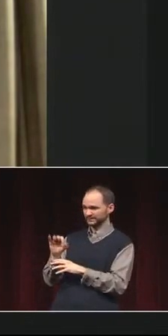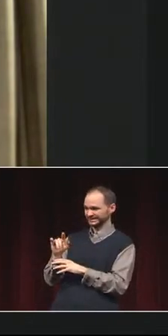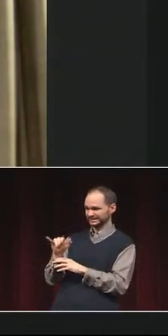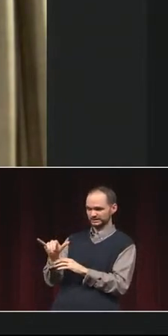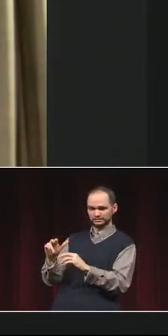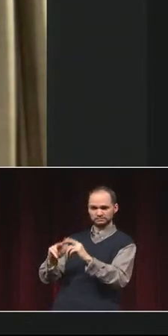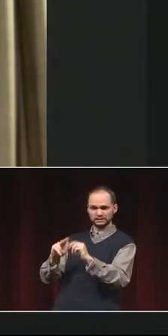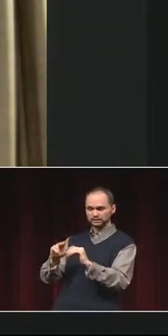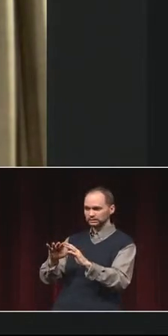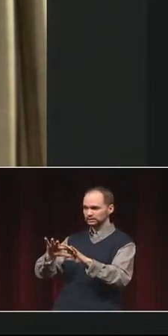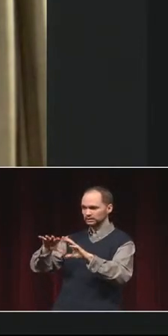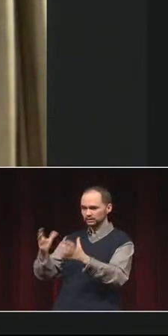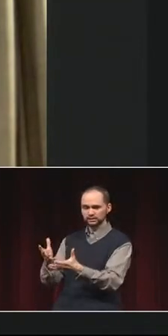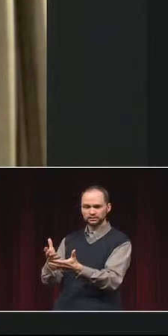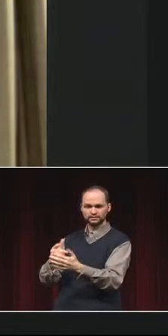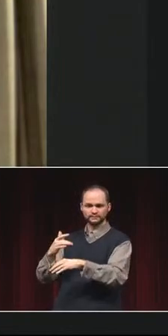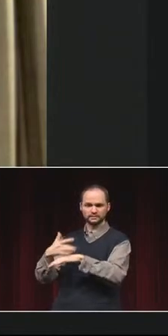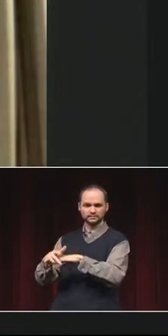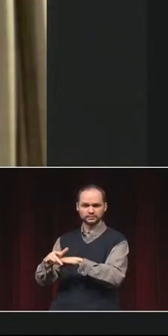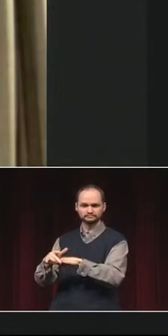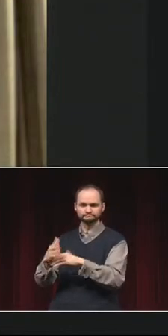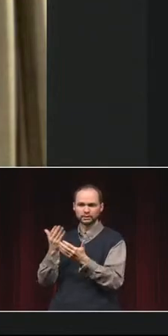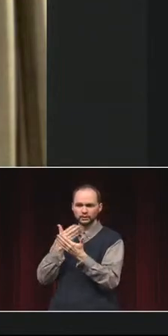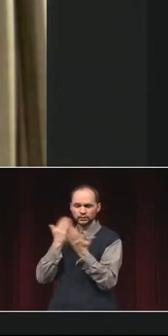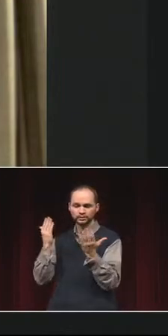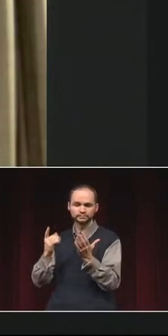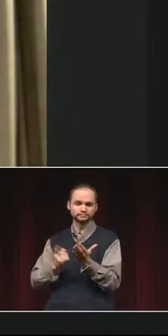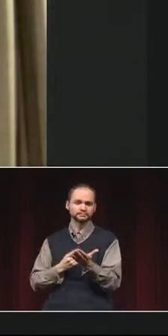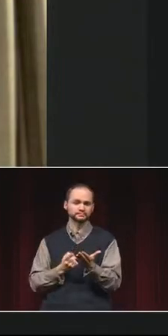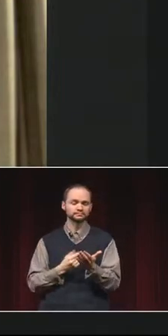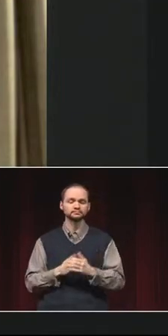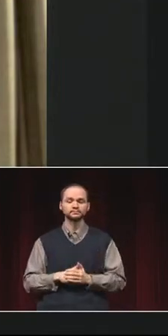Jim Crow institutionalized economic,